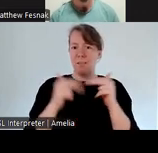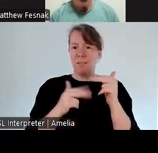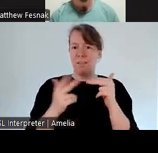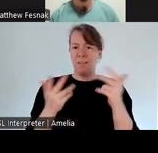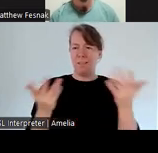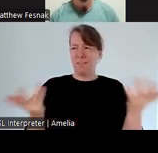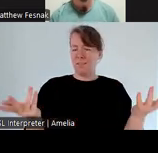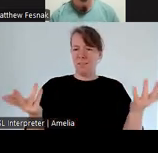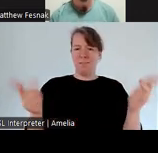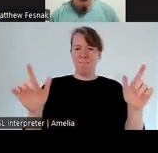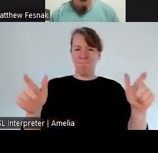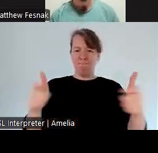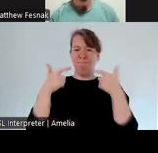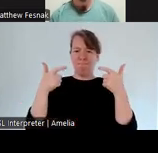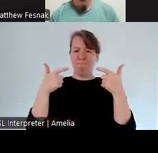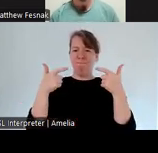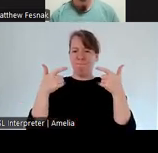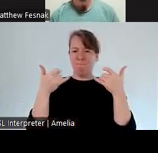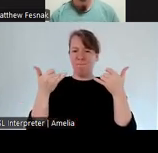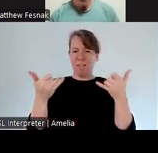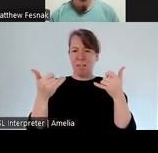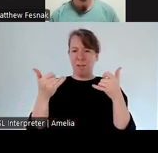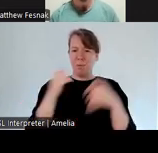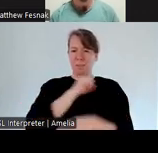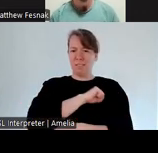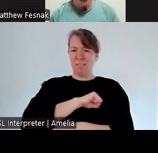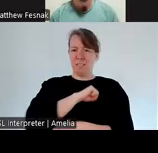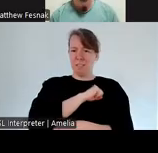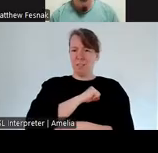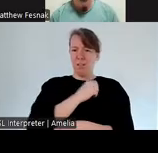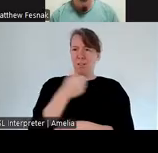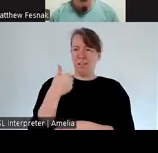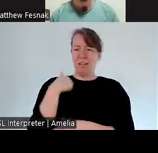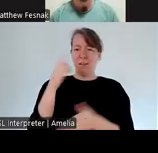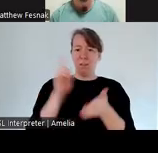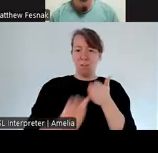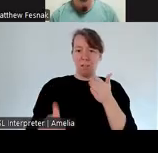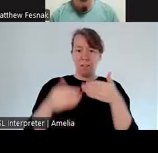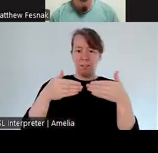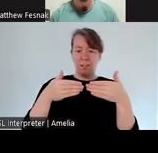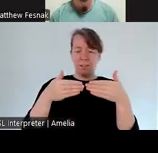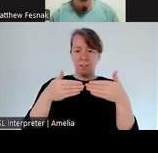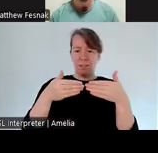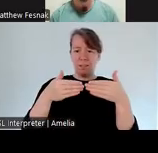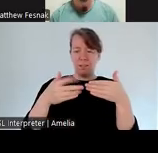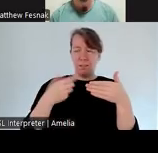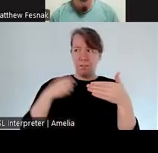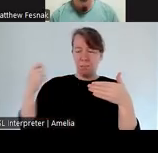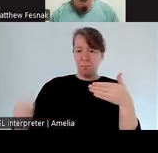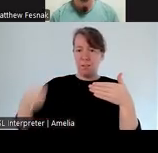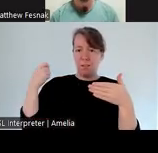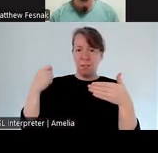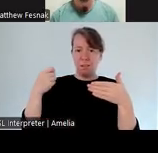and had, like, checkpoints that were, like, clear, that they were necessary,